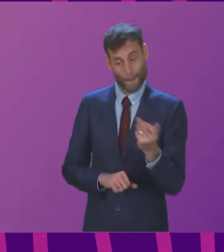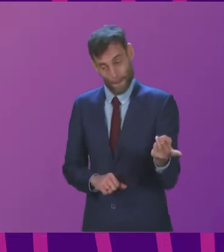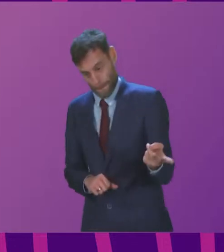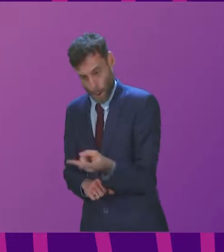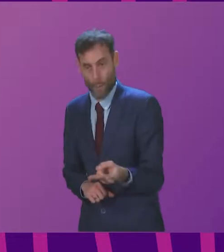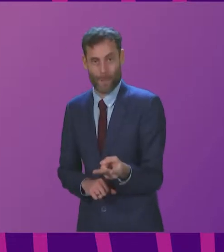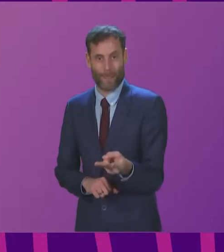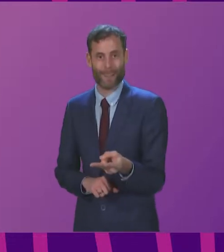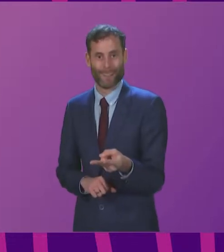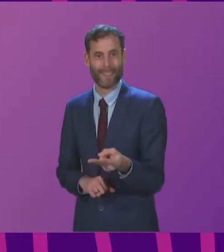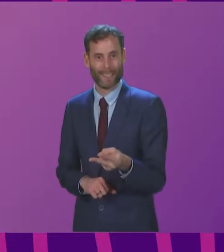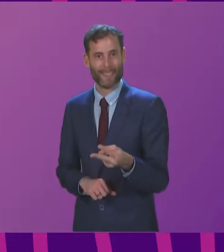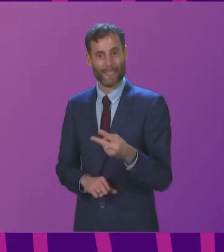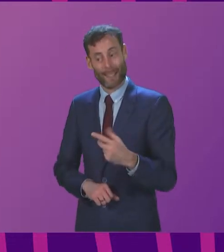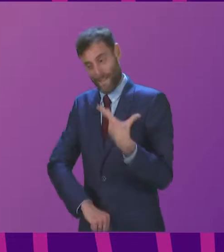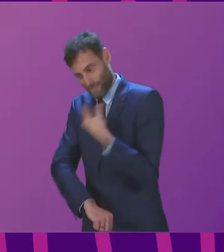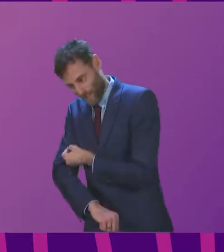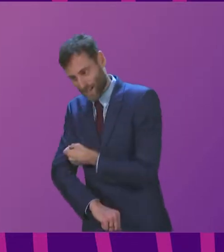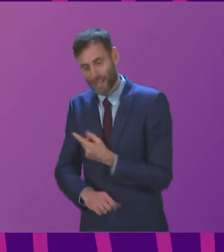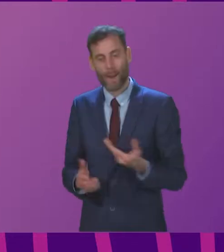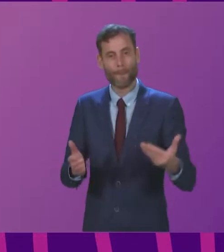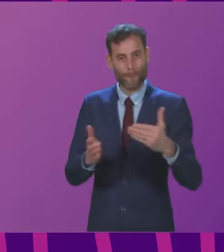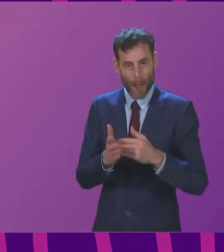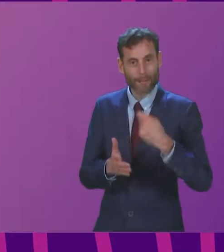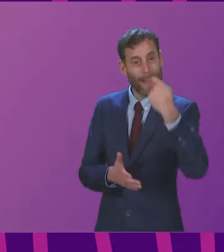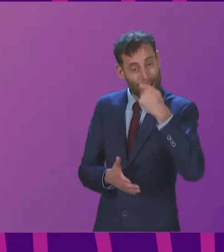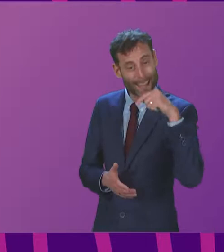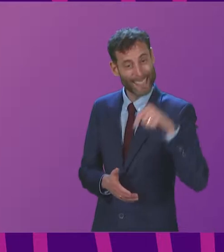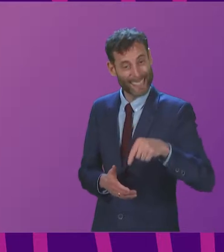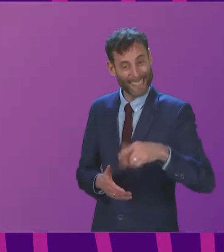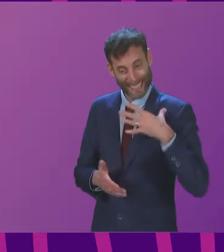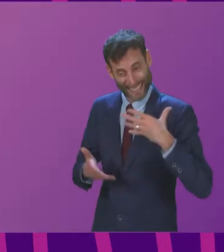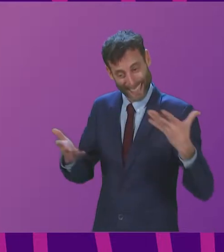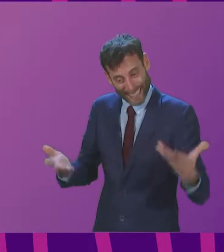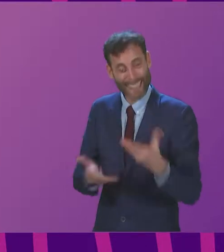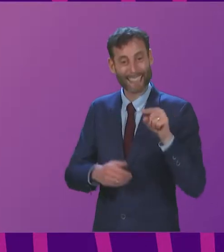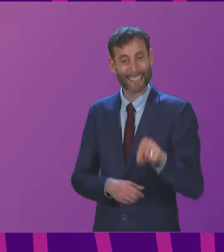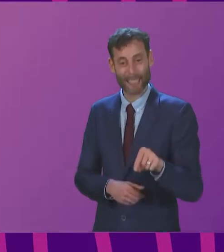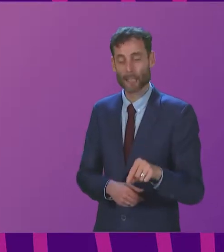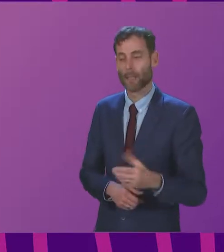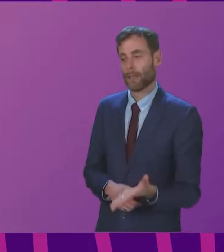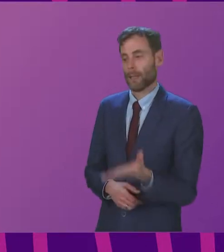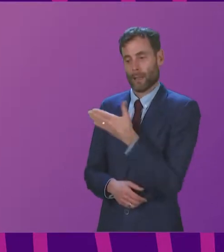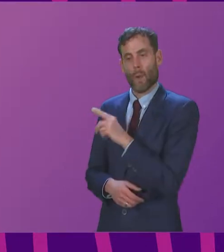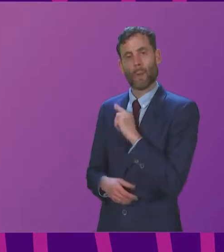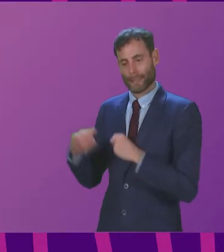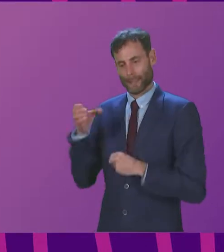are points at which we want to emphasise vaccination, which is what we have done to drive up rates in the early part of the certification scheme, but that does not